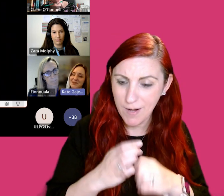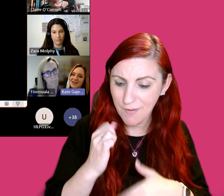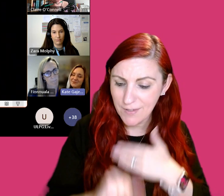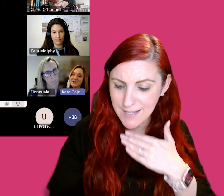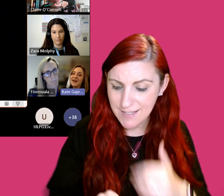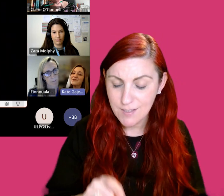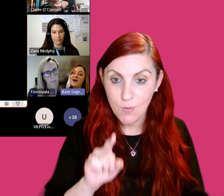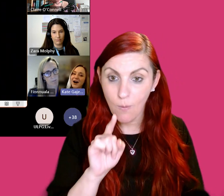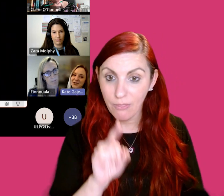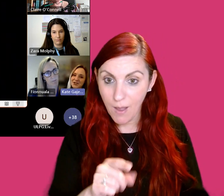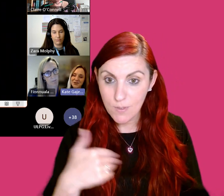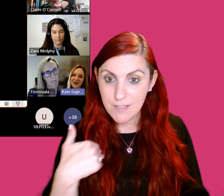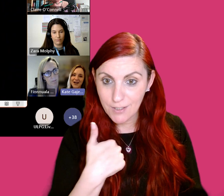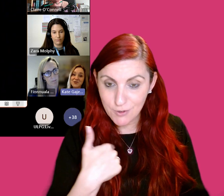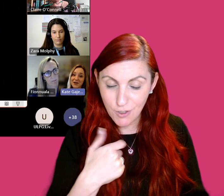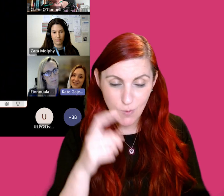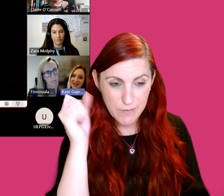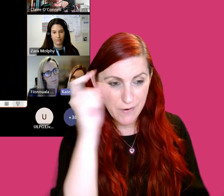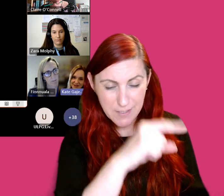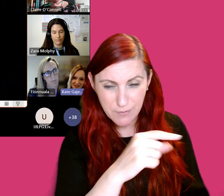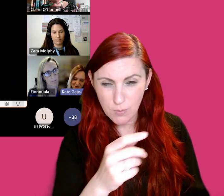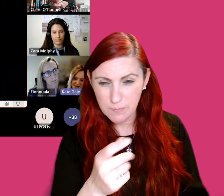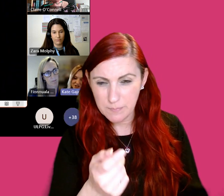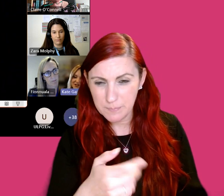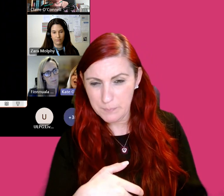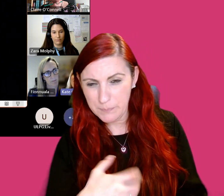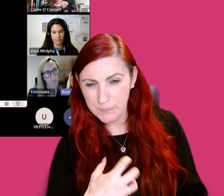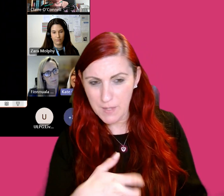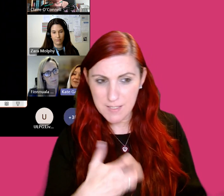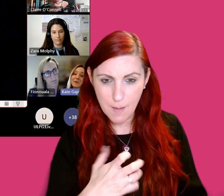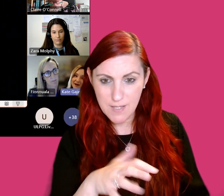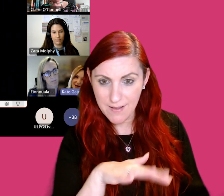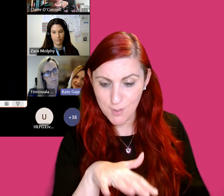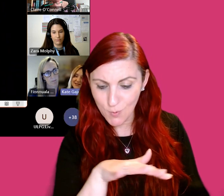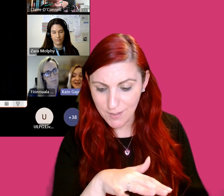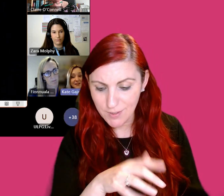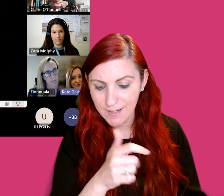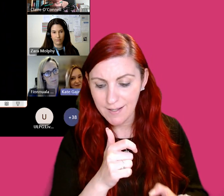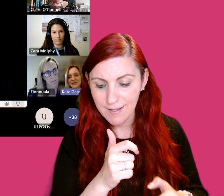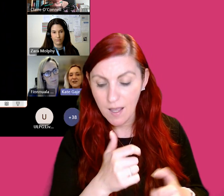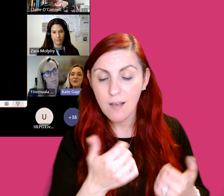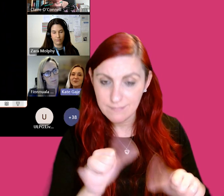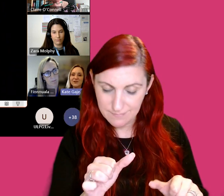it was It was kind of hard to uh to adapt to this situation um but I made it second trimester was